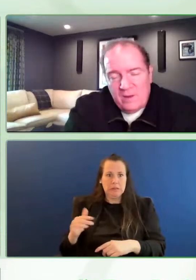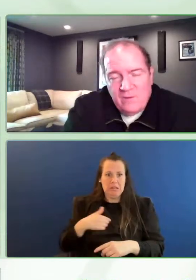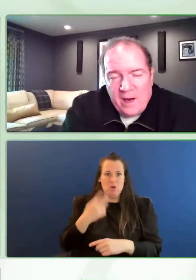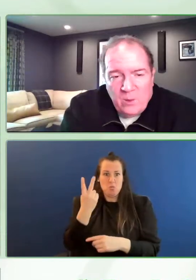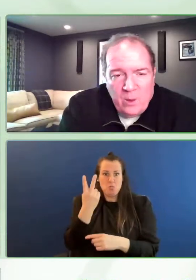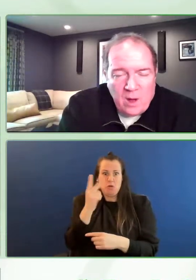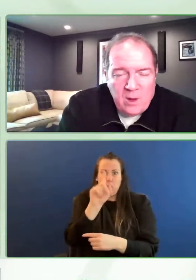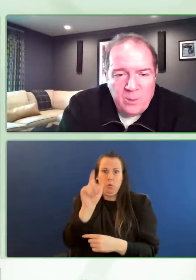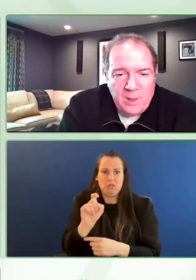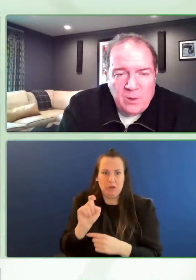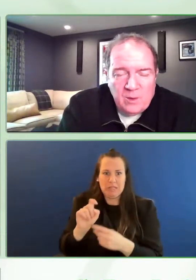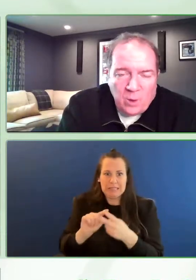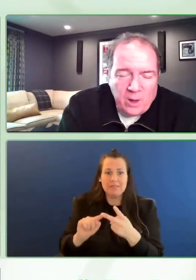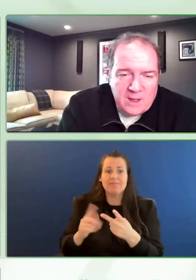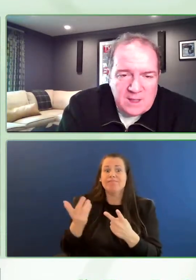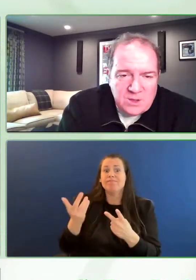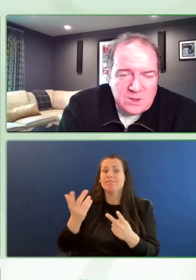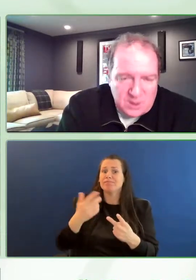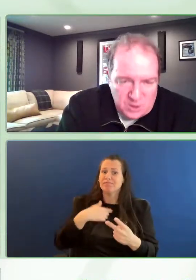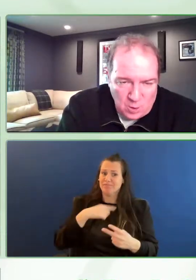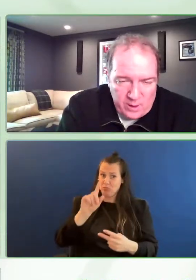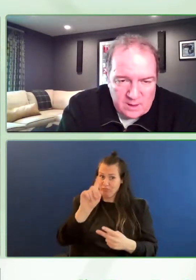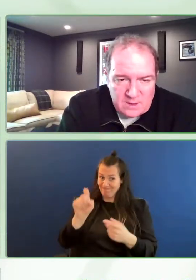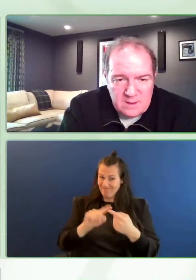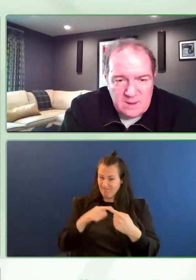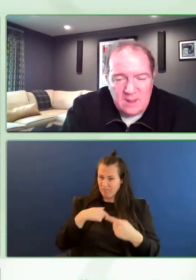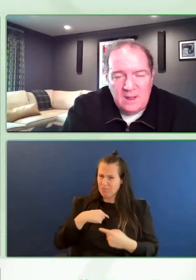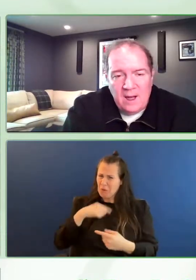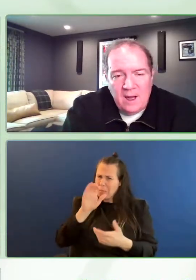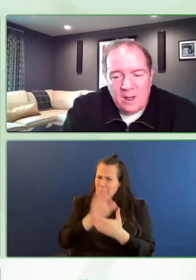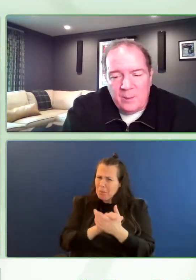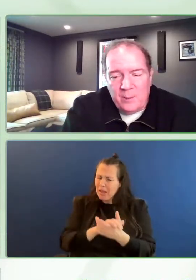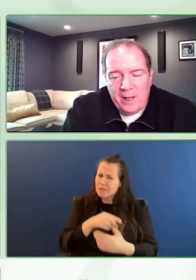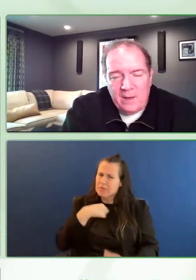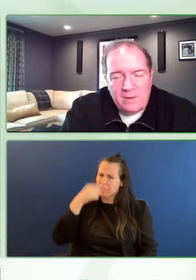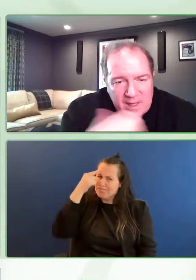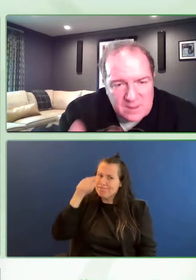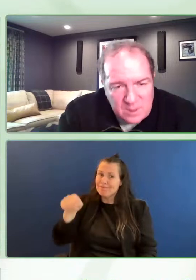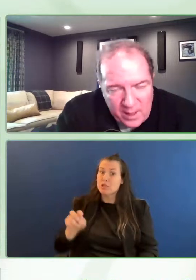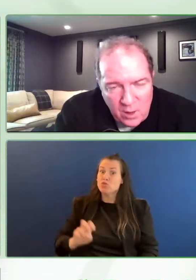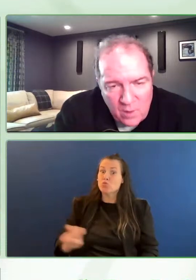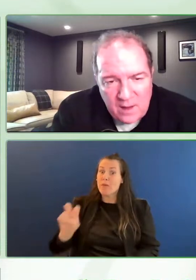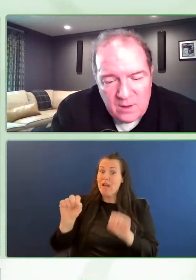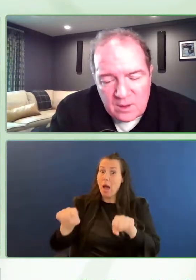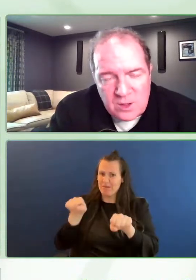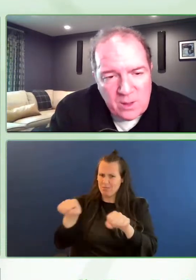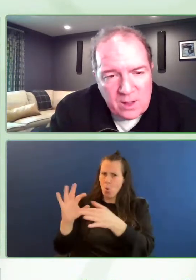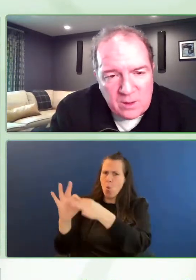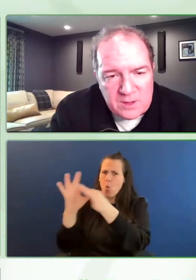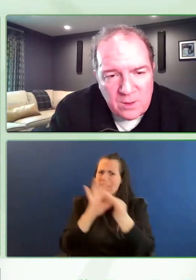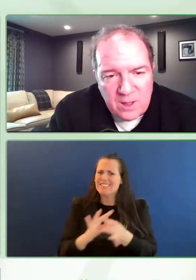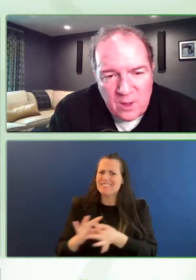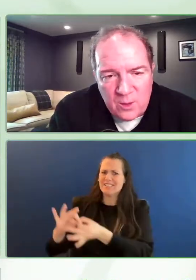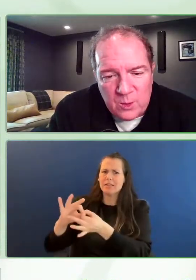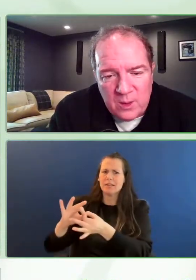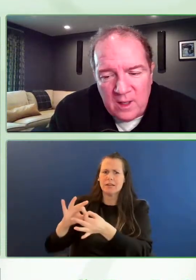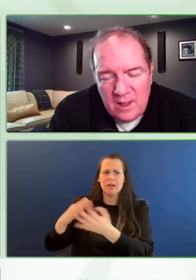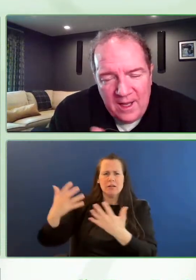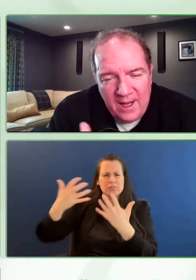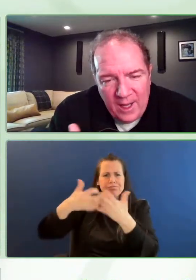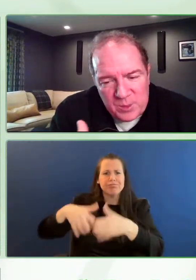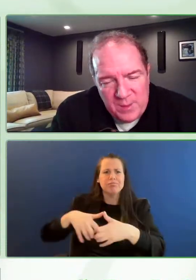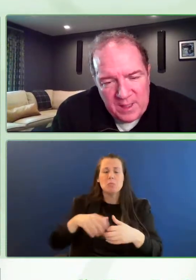We invite people, organisations to join us and thanked you my co-founder, who helped